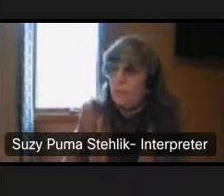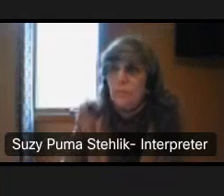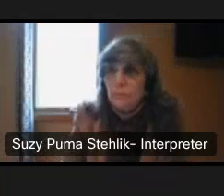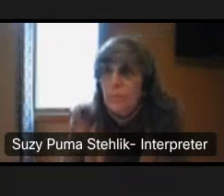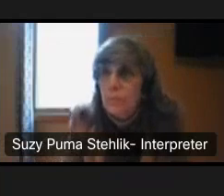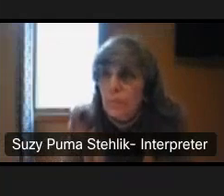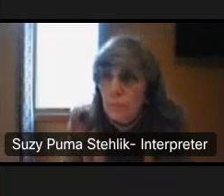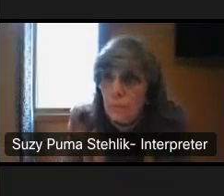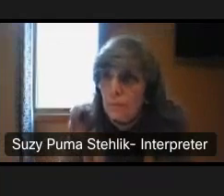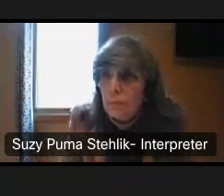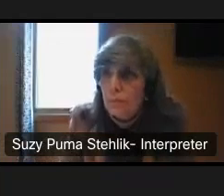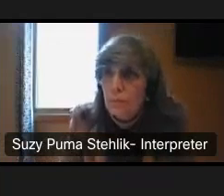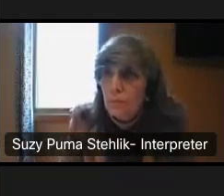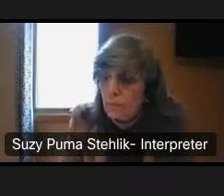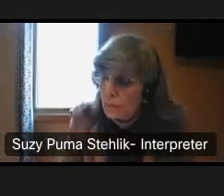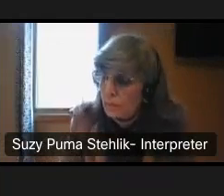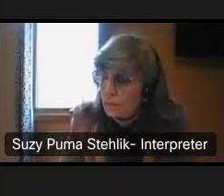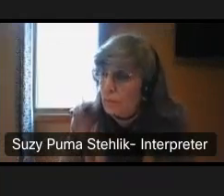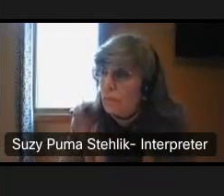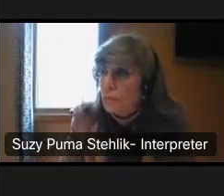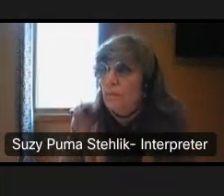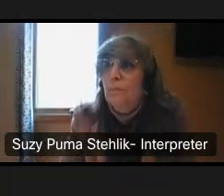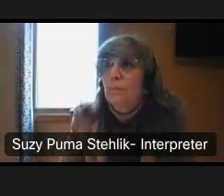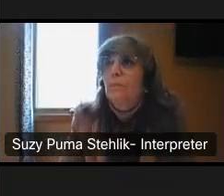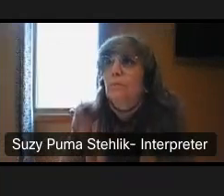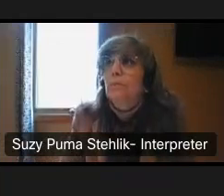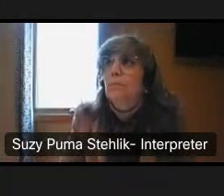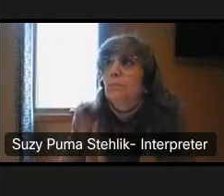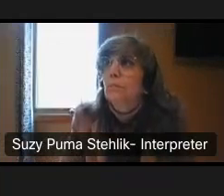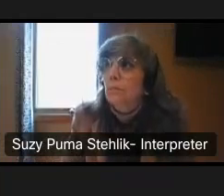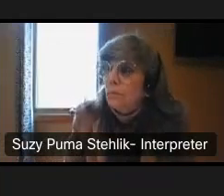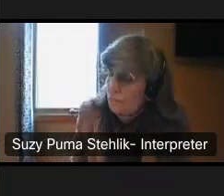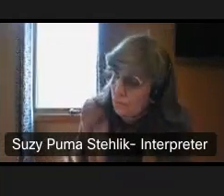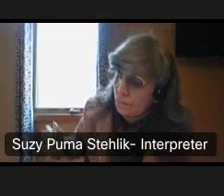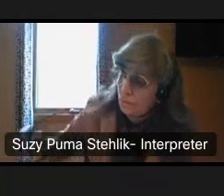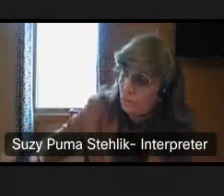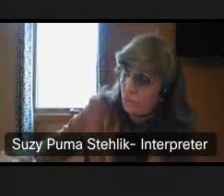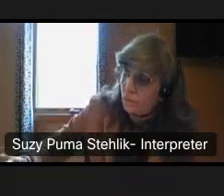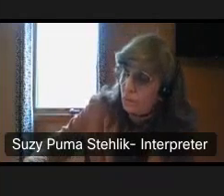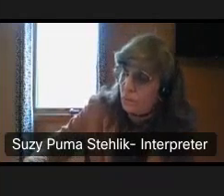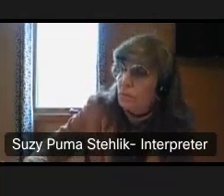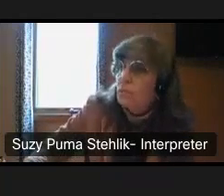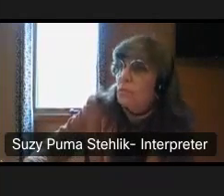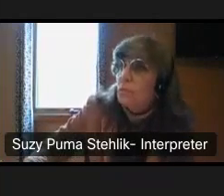A manual fire alarm system that activates. The occupant notification system.